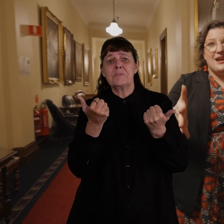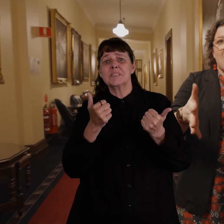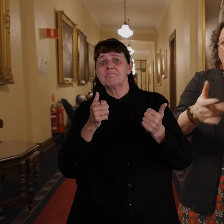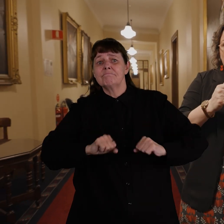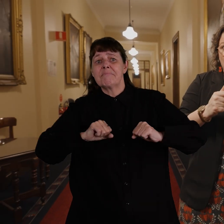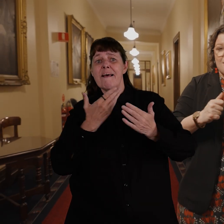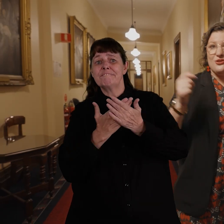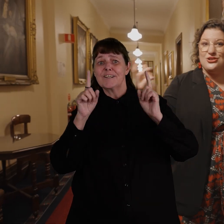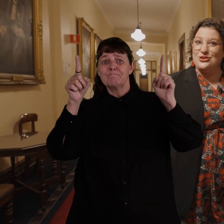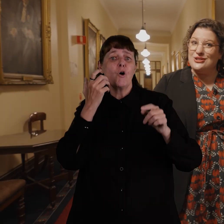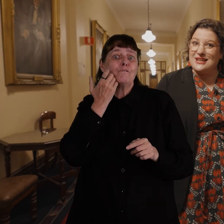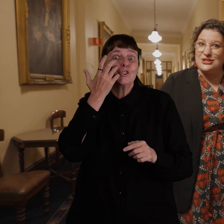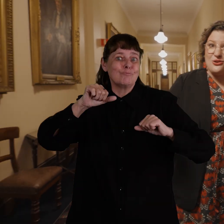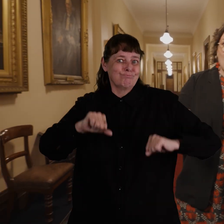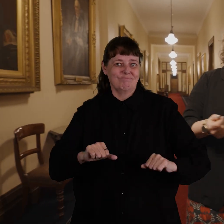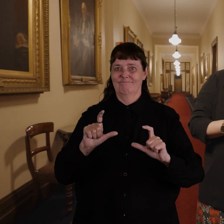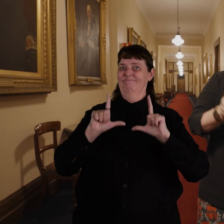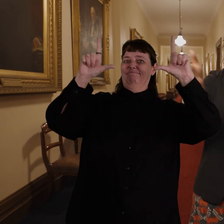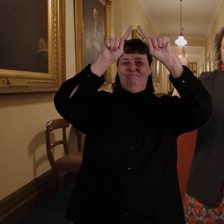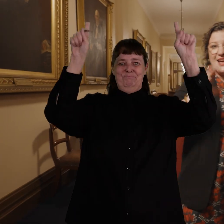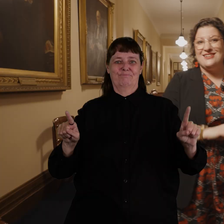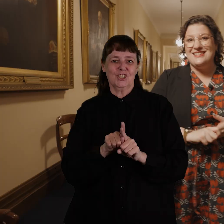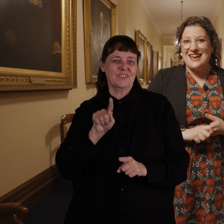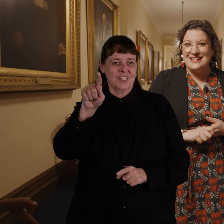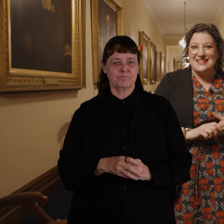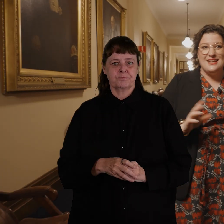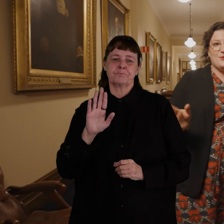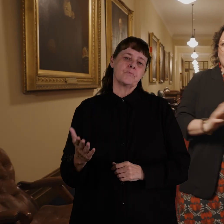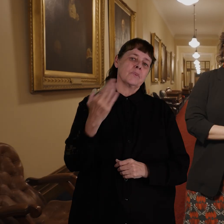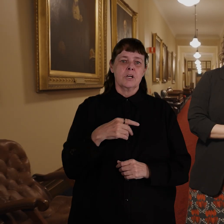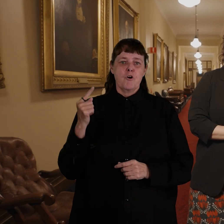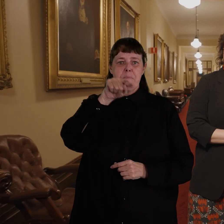make our way back through to Centre Hall and our way out to the exit as we conclude our